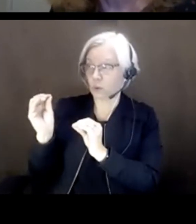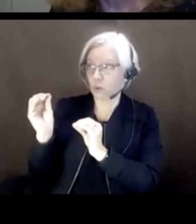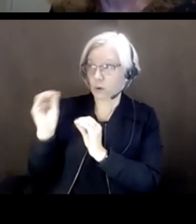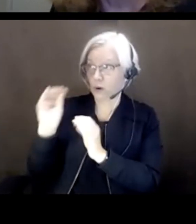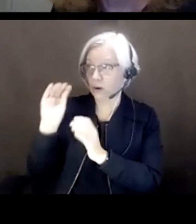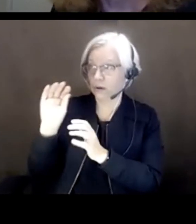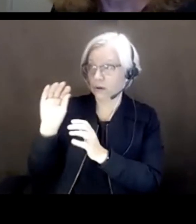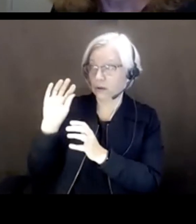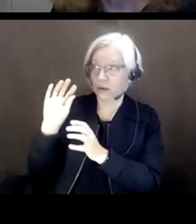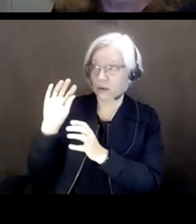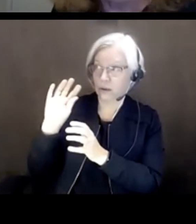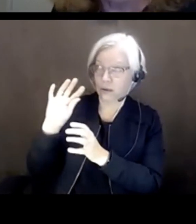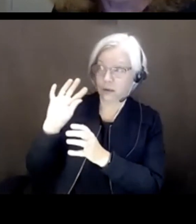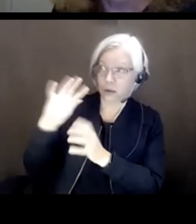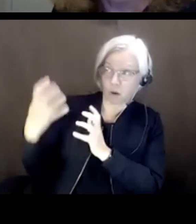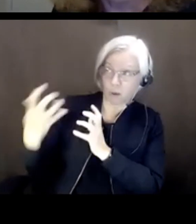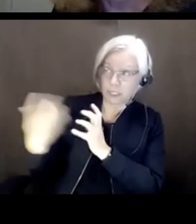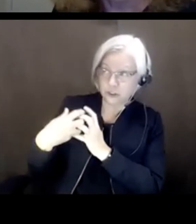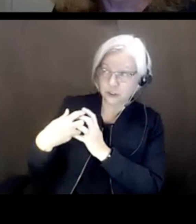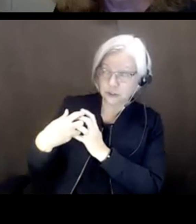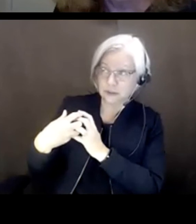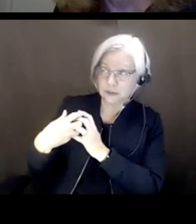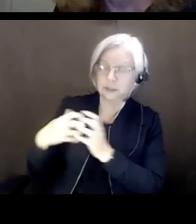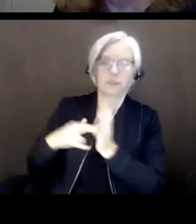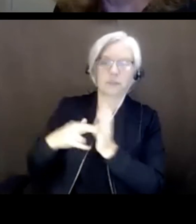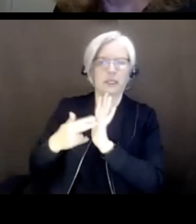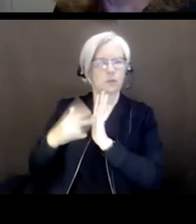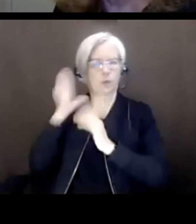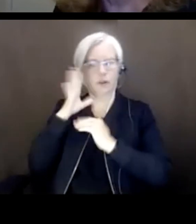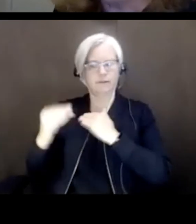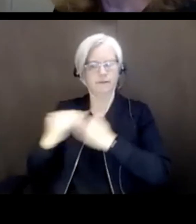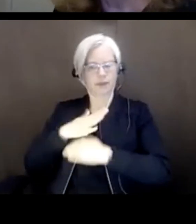EFFECT ON YOUR JOB PERFORMANCE. YOU WANT TO AVOID THEIR BEING